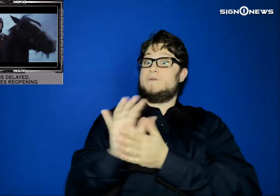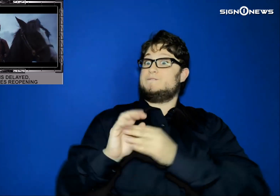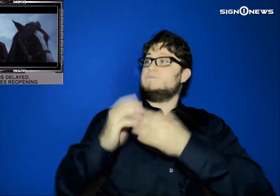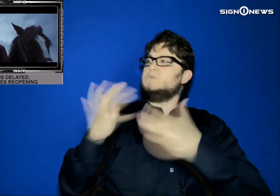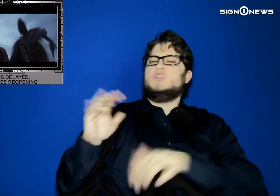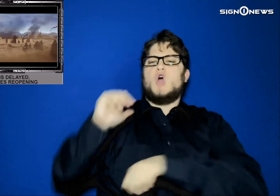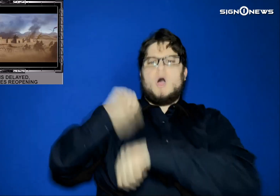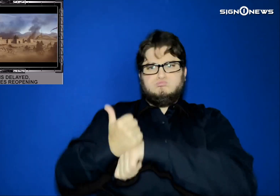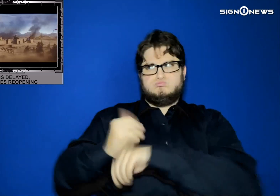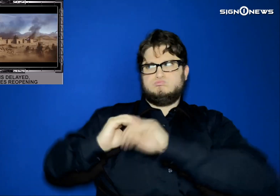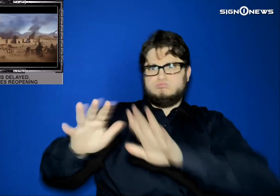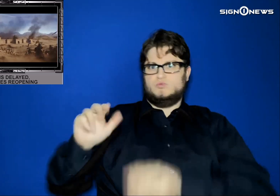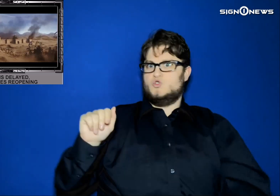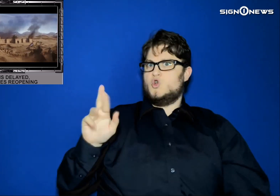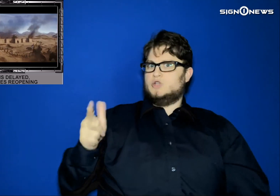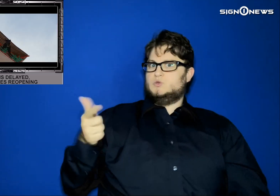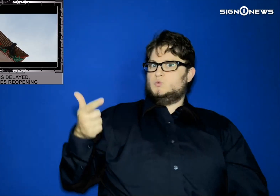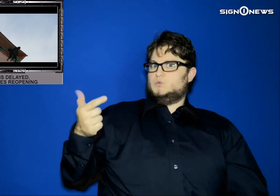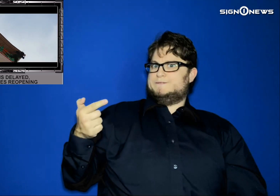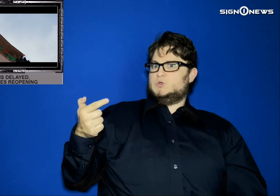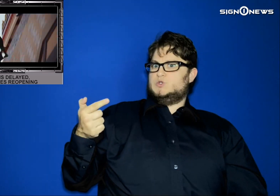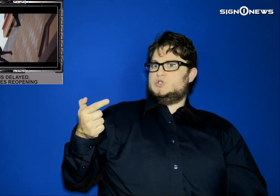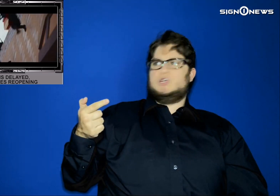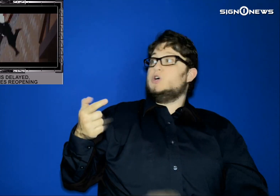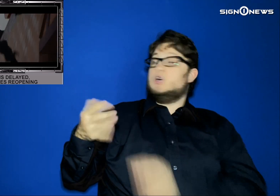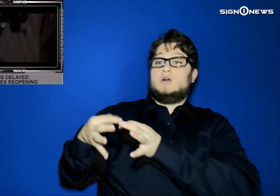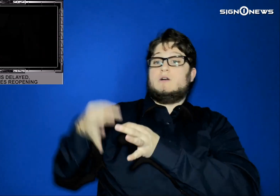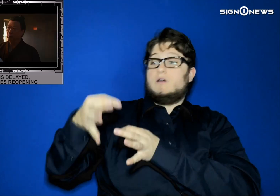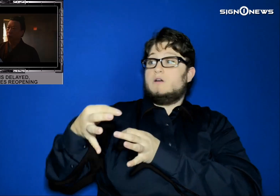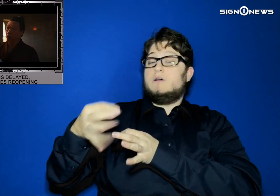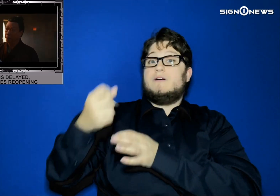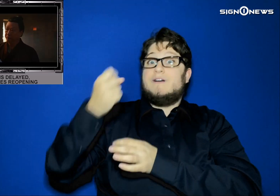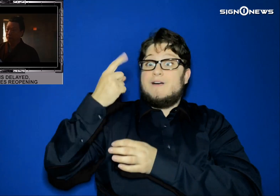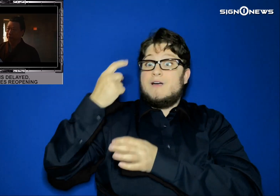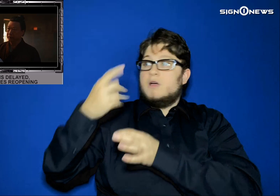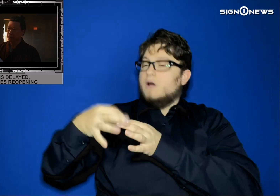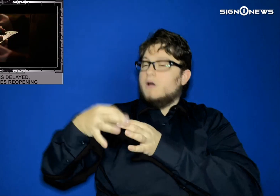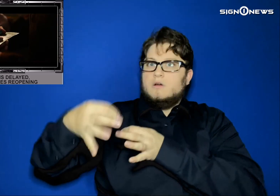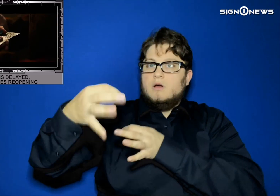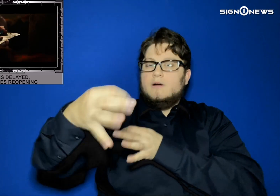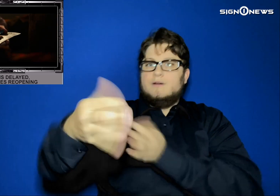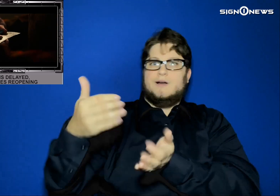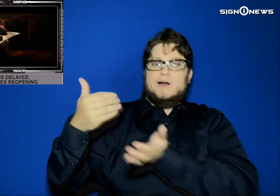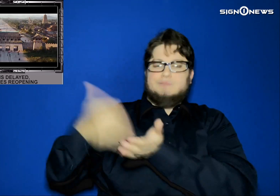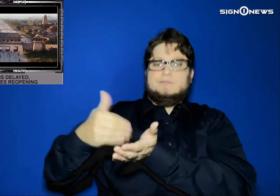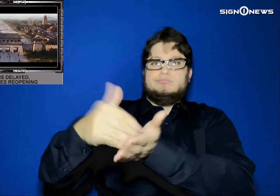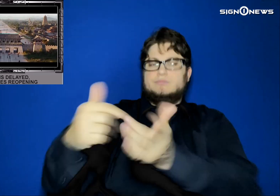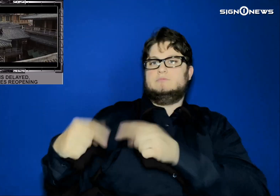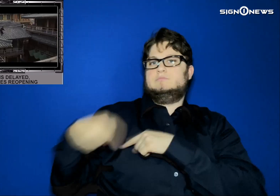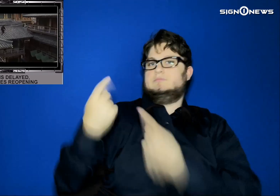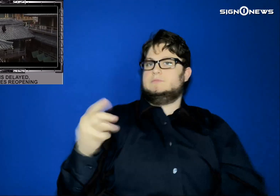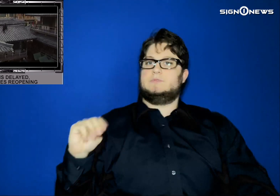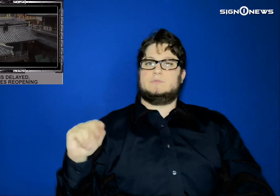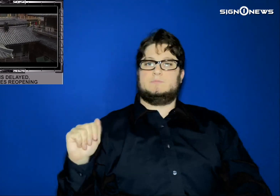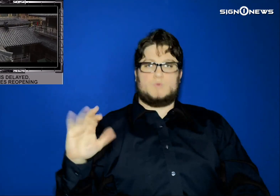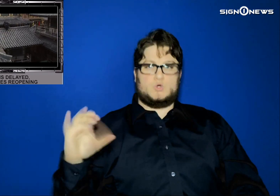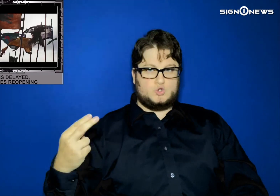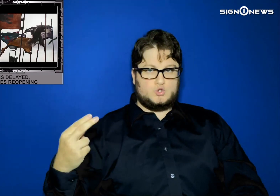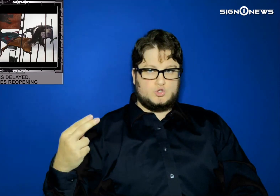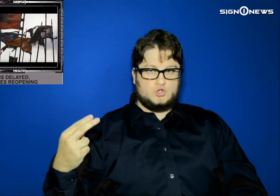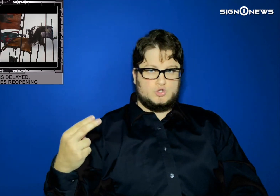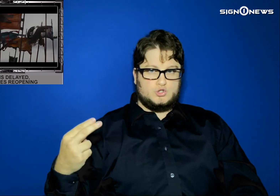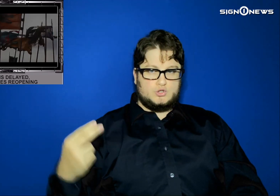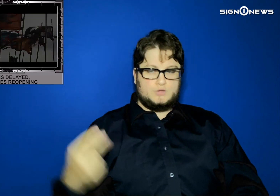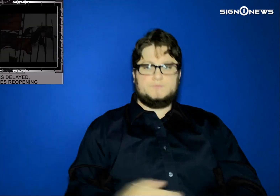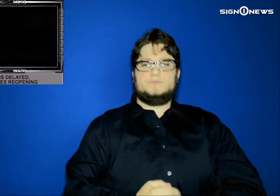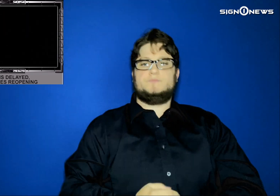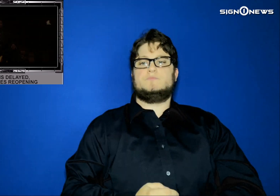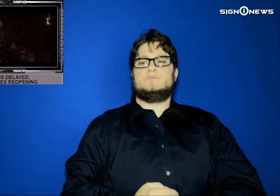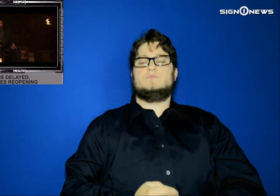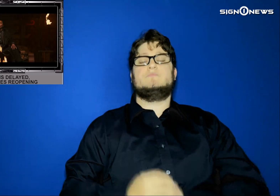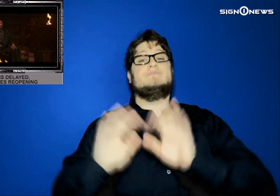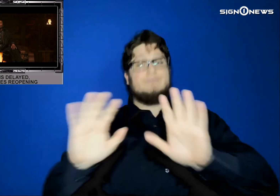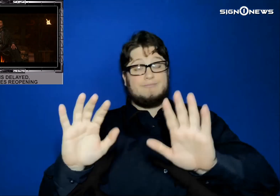The film, which was set for an August 21 release date, has been repeatedly delayed since March.